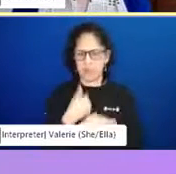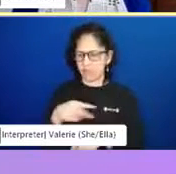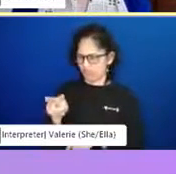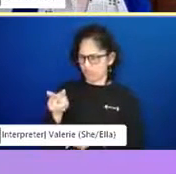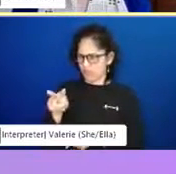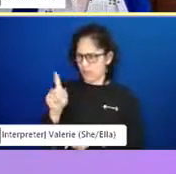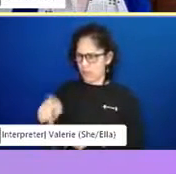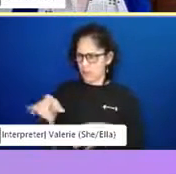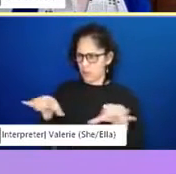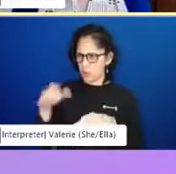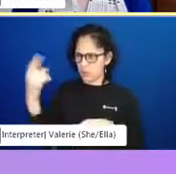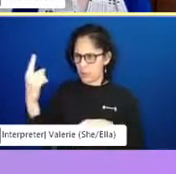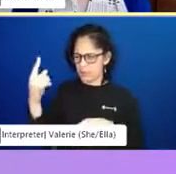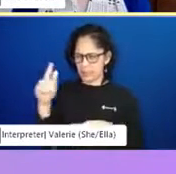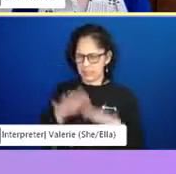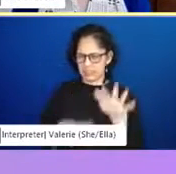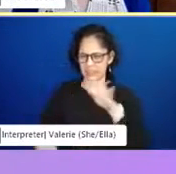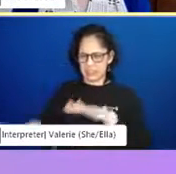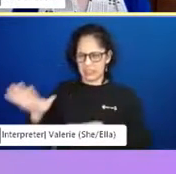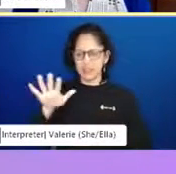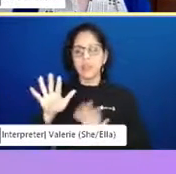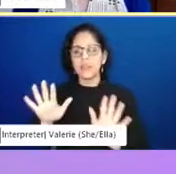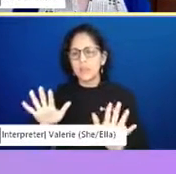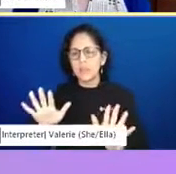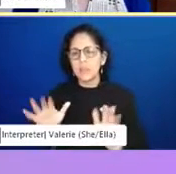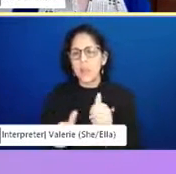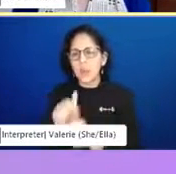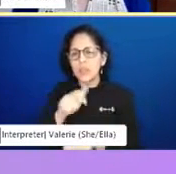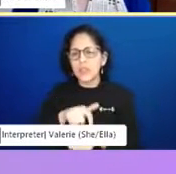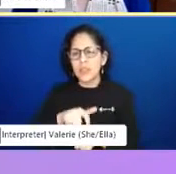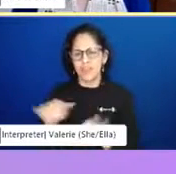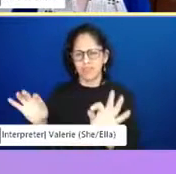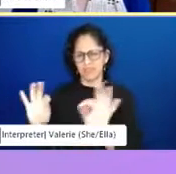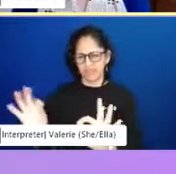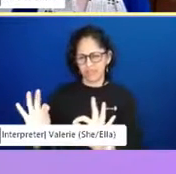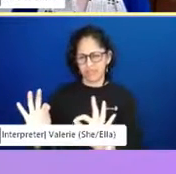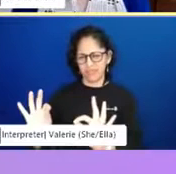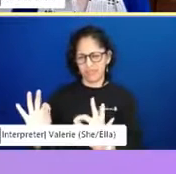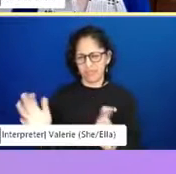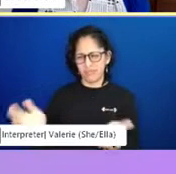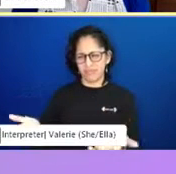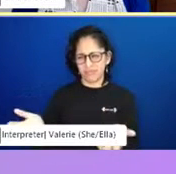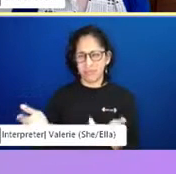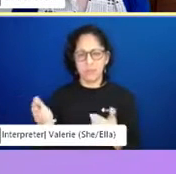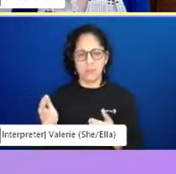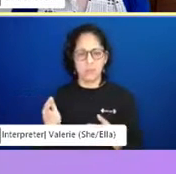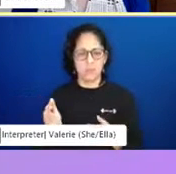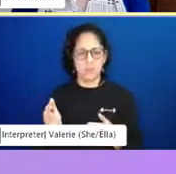at this moment and then most of the time it turns out it's just nothing it breaks my concentration